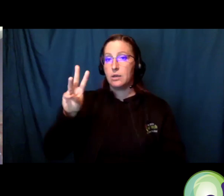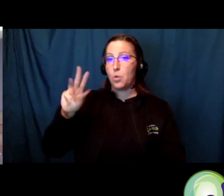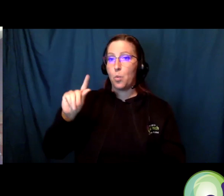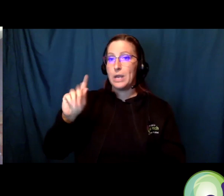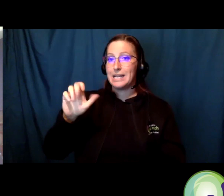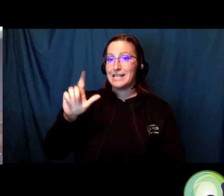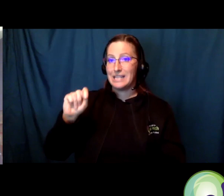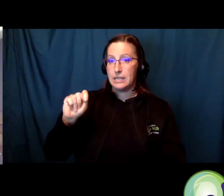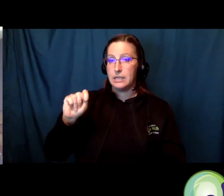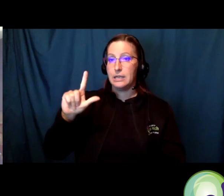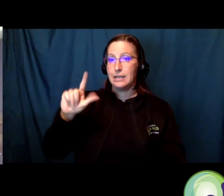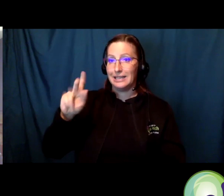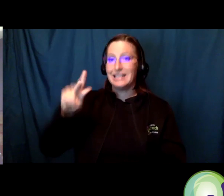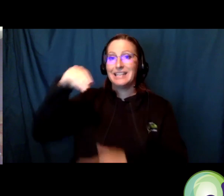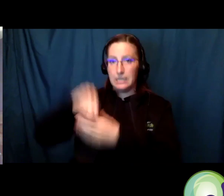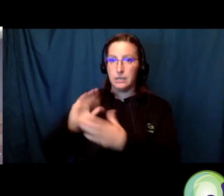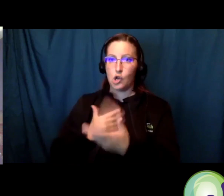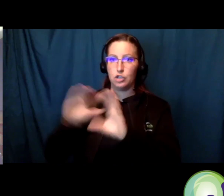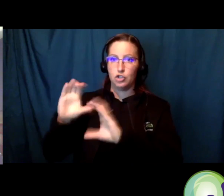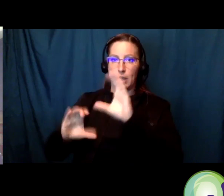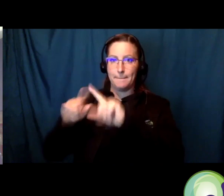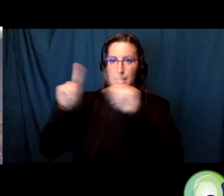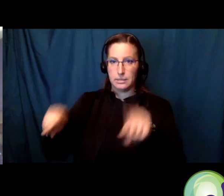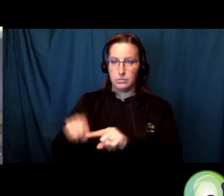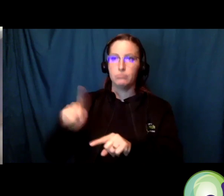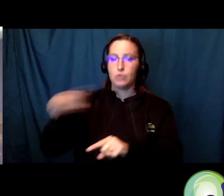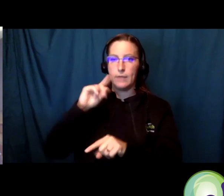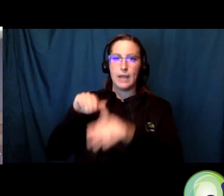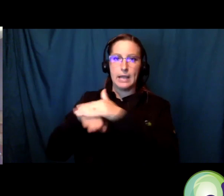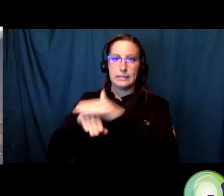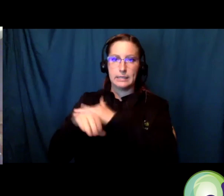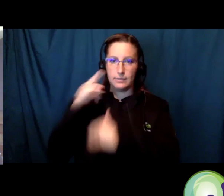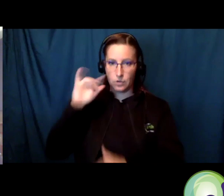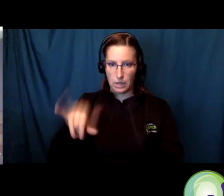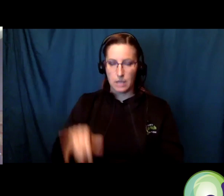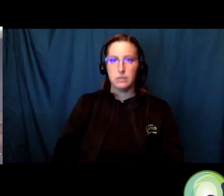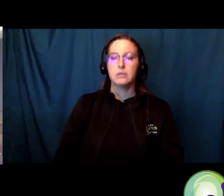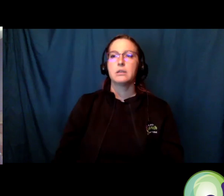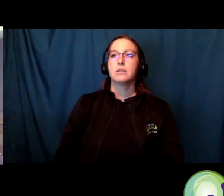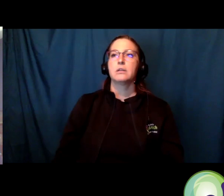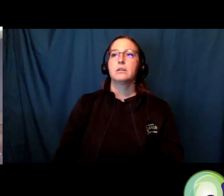in the chat so people have access to that and then we will also